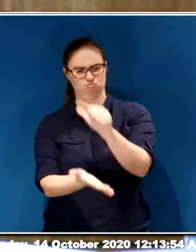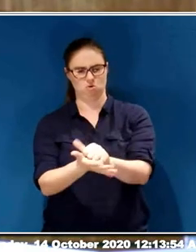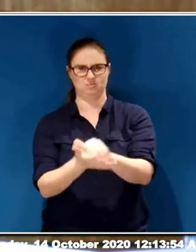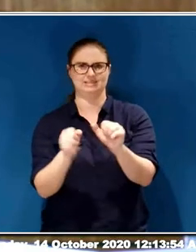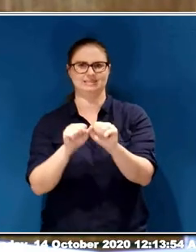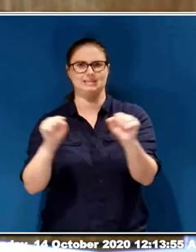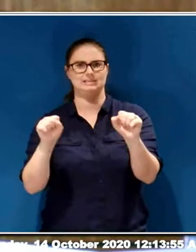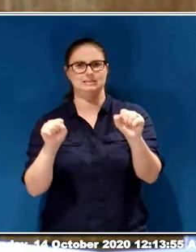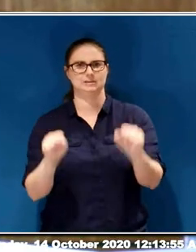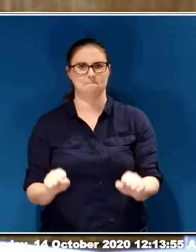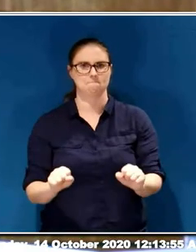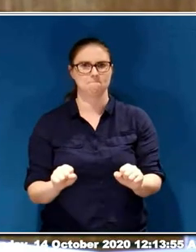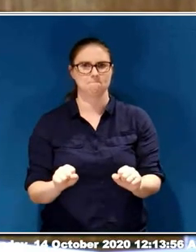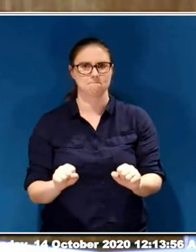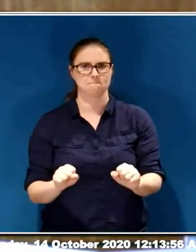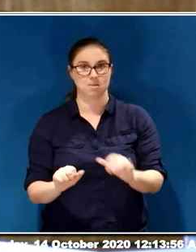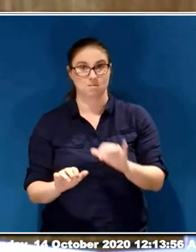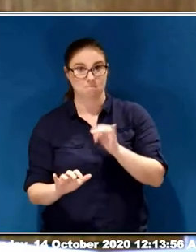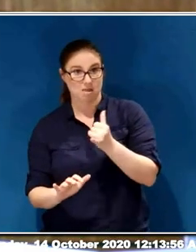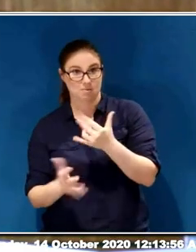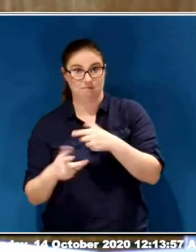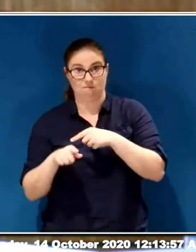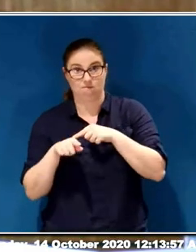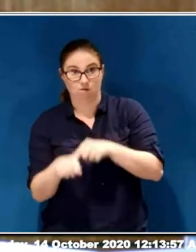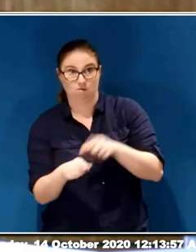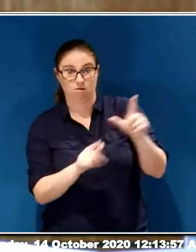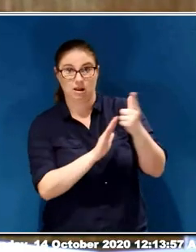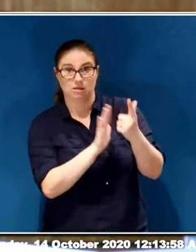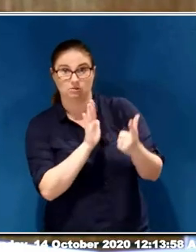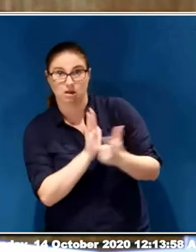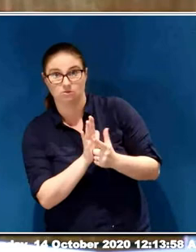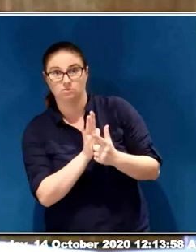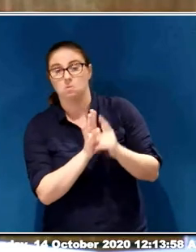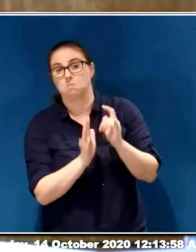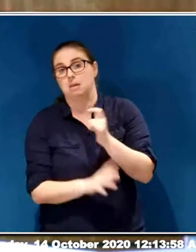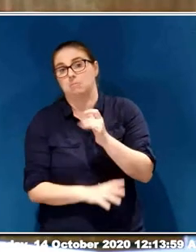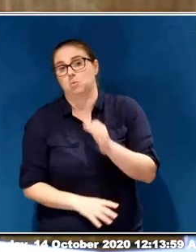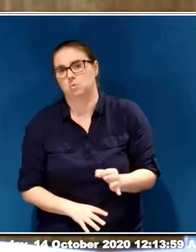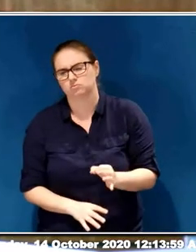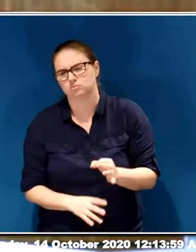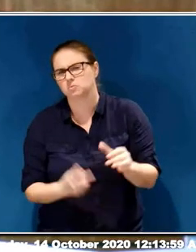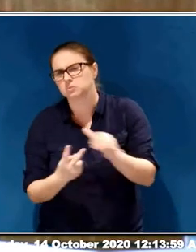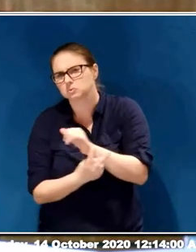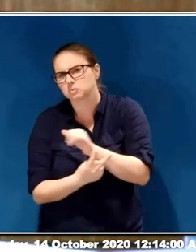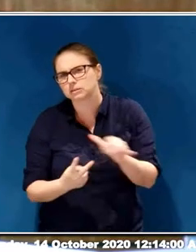legislation or the Convention? DR de BRUIN: I'm not sure I've understood the question, Commissioner.